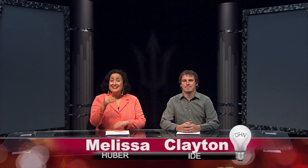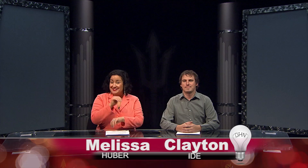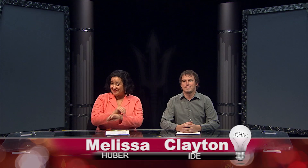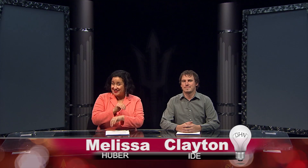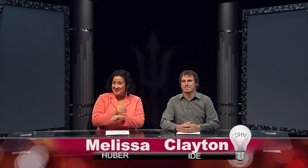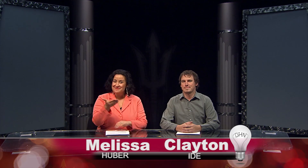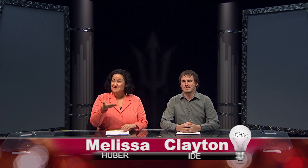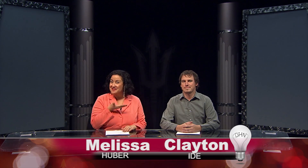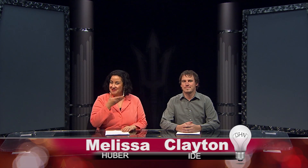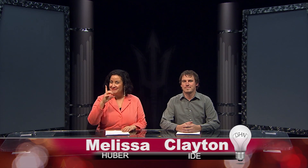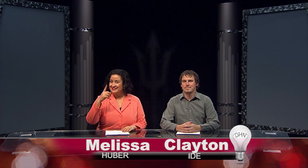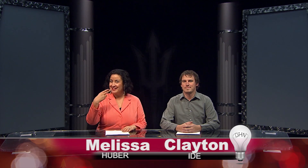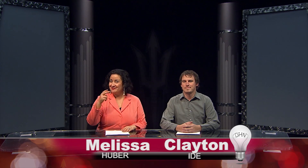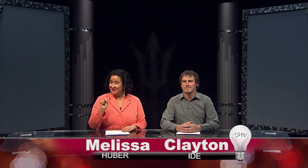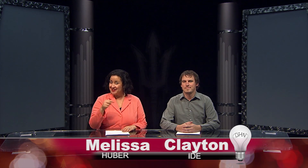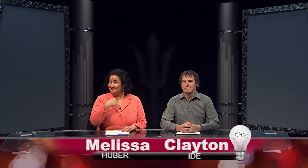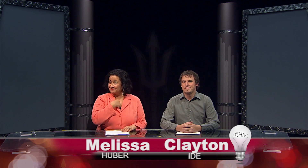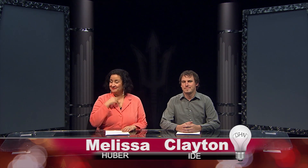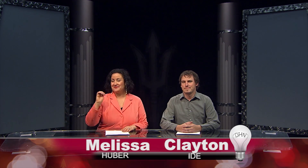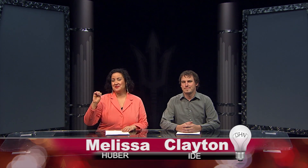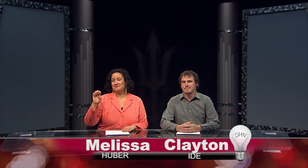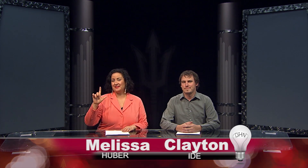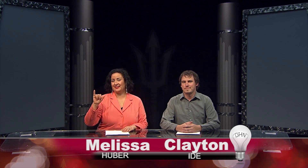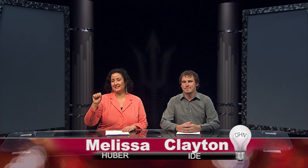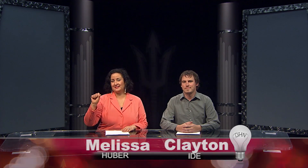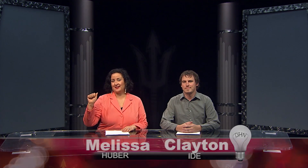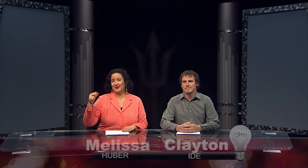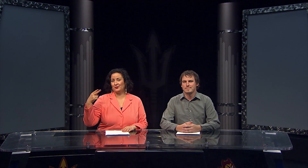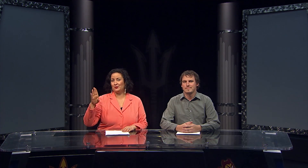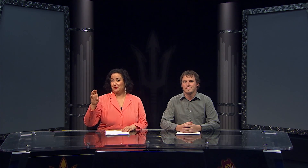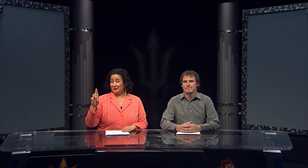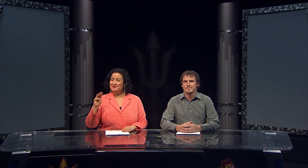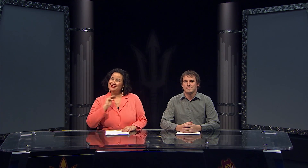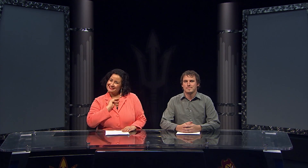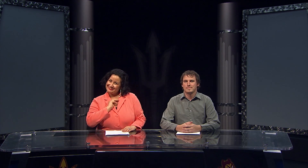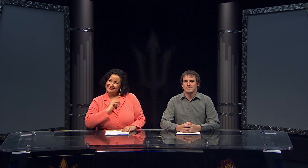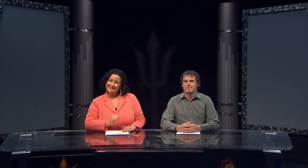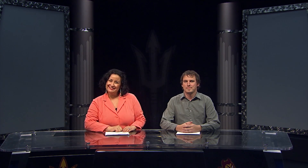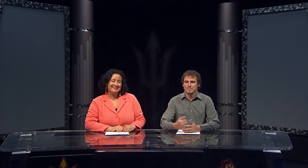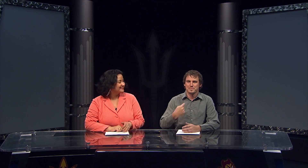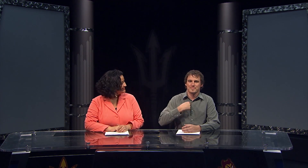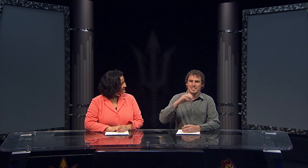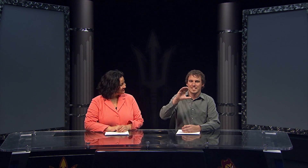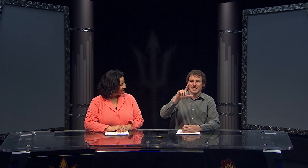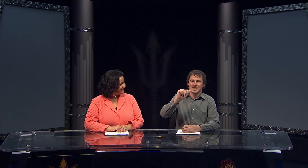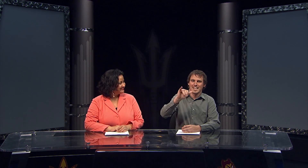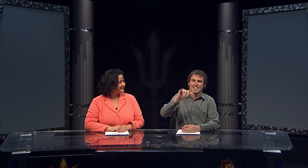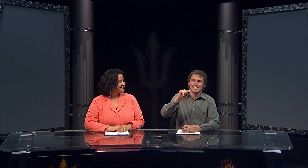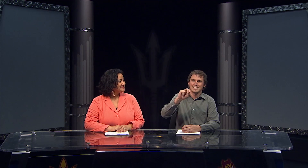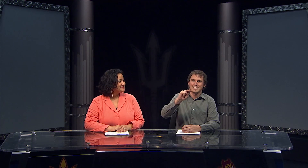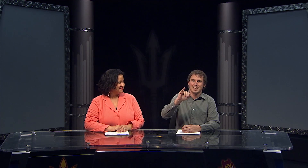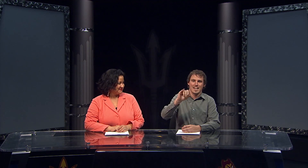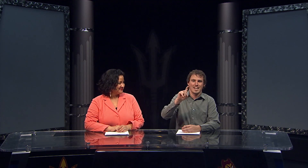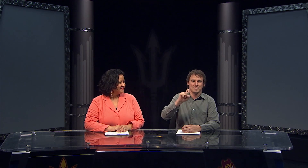GOOD EVENING AND WELCOME TO DHN I'M MELISSA HUBER AND I'M CLAYTON IDE